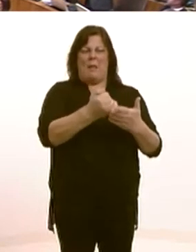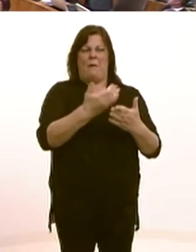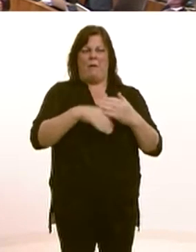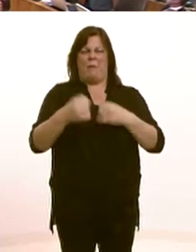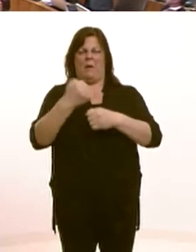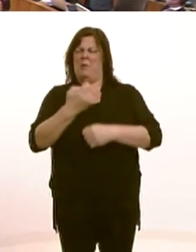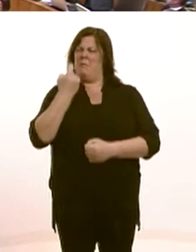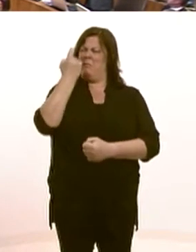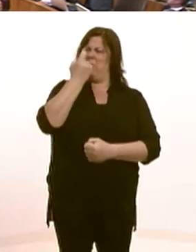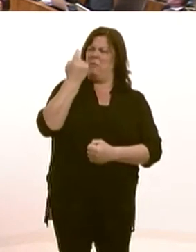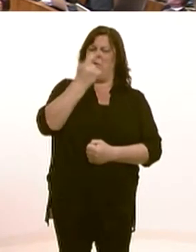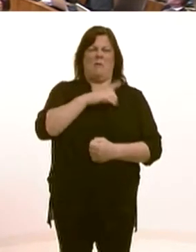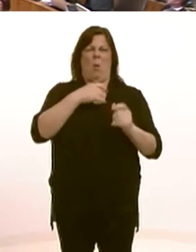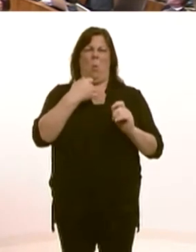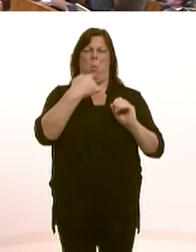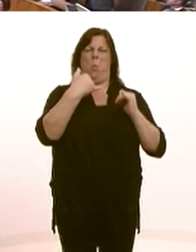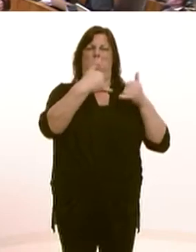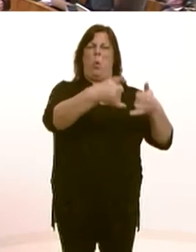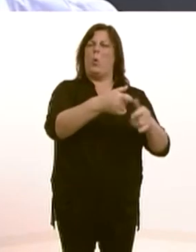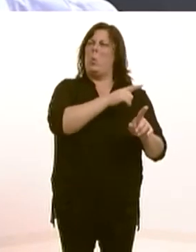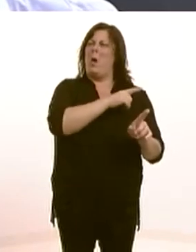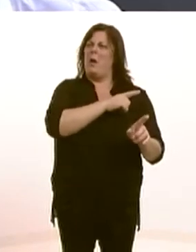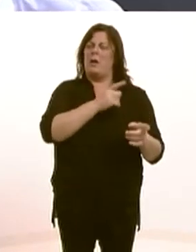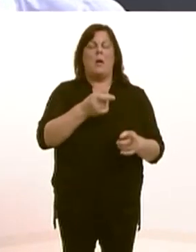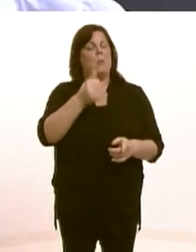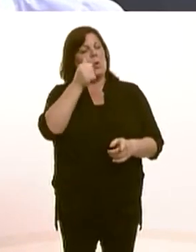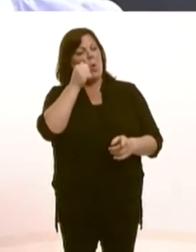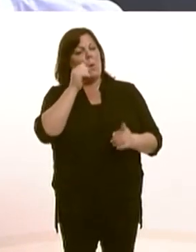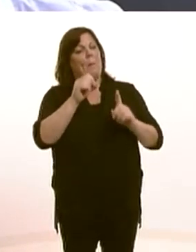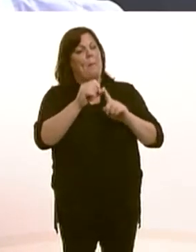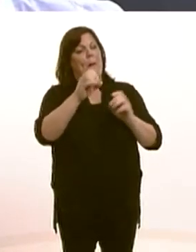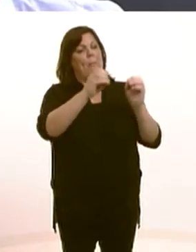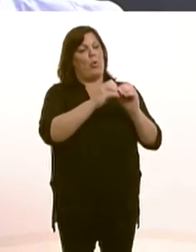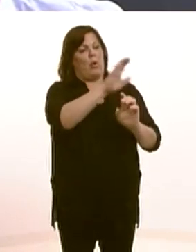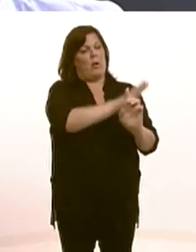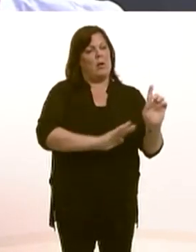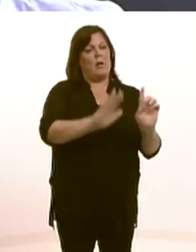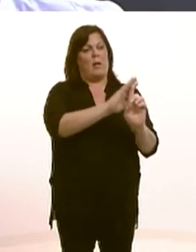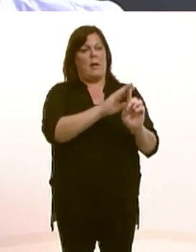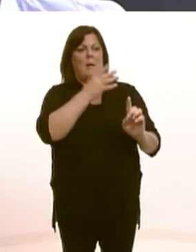is that, in Pembrokeshire, peopleís access to primary health care is dangerously affected